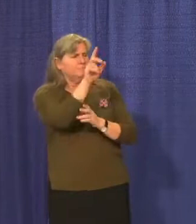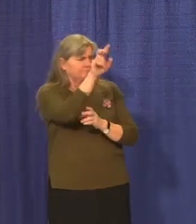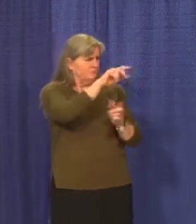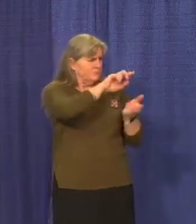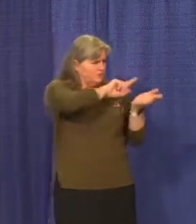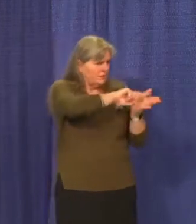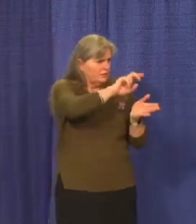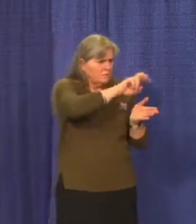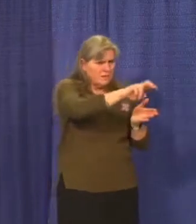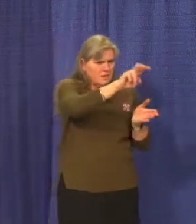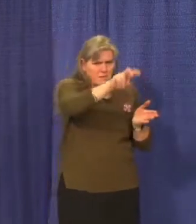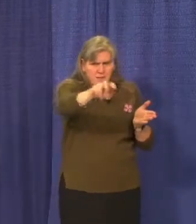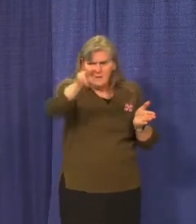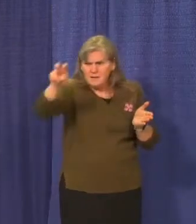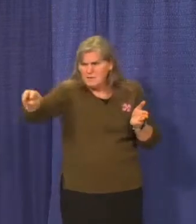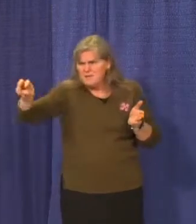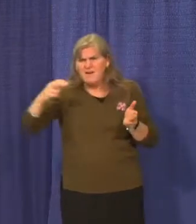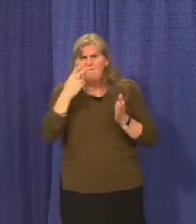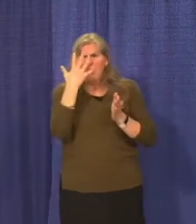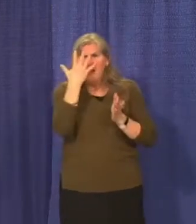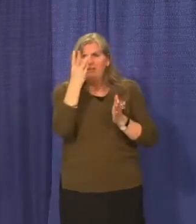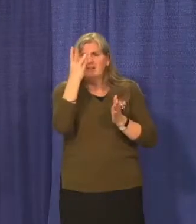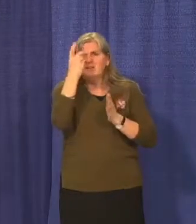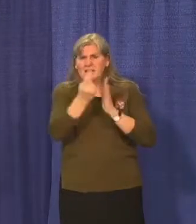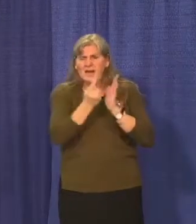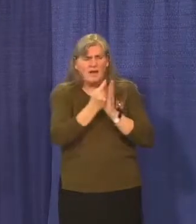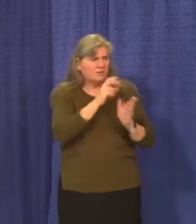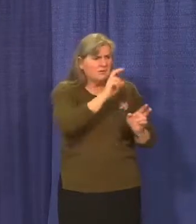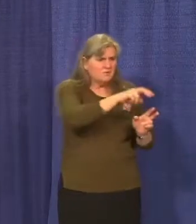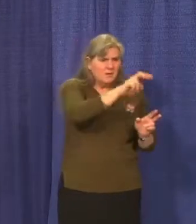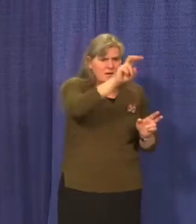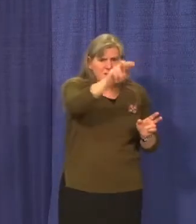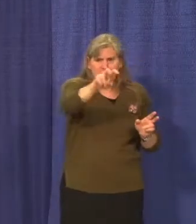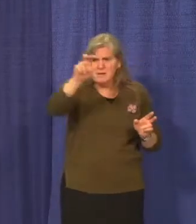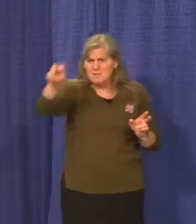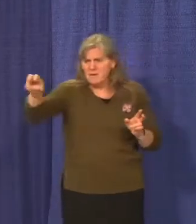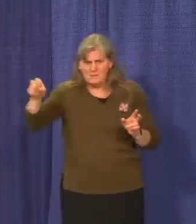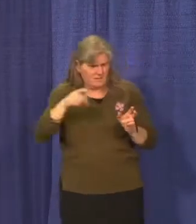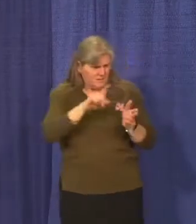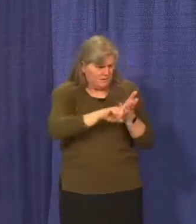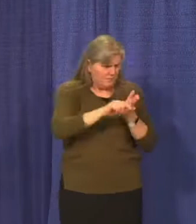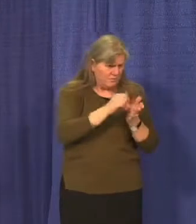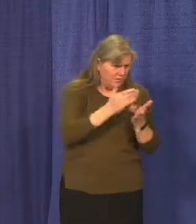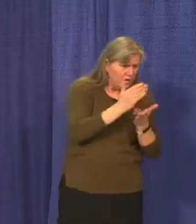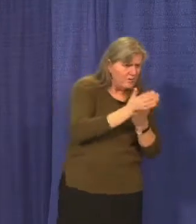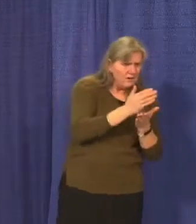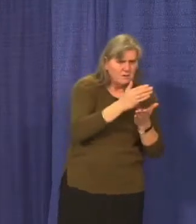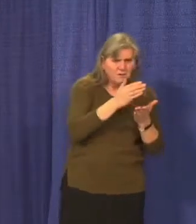one of those people over the five or six hours, even though that doesn't seem like a long time.